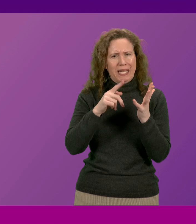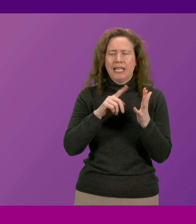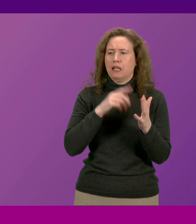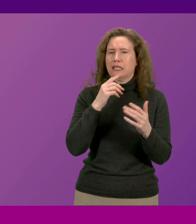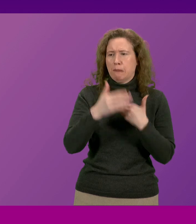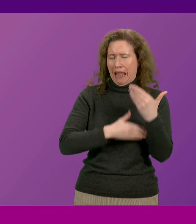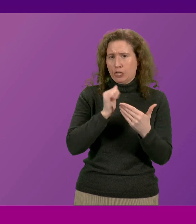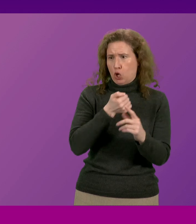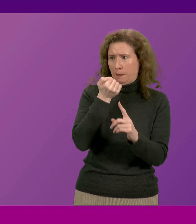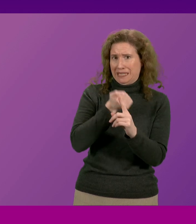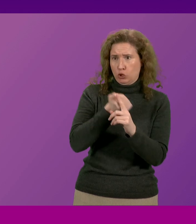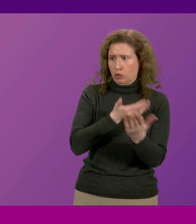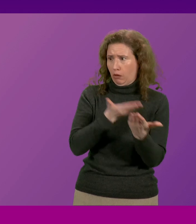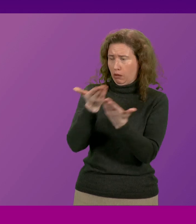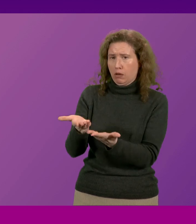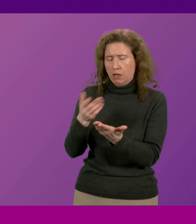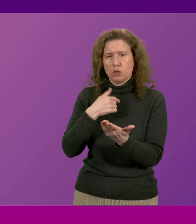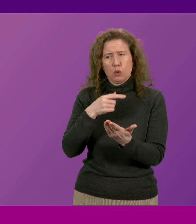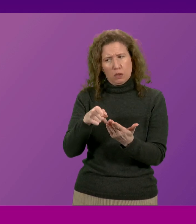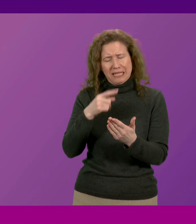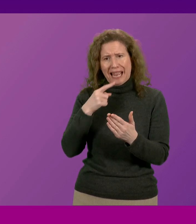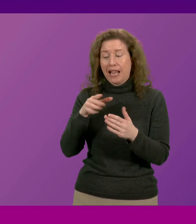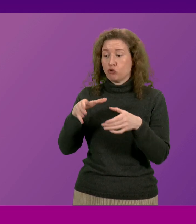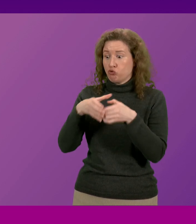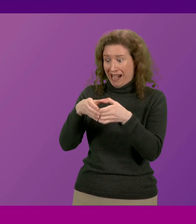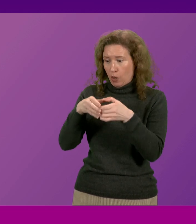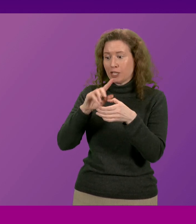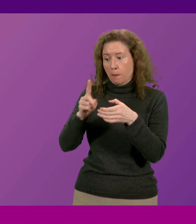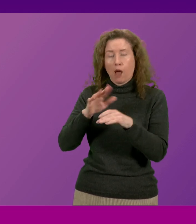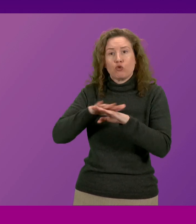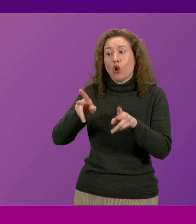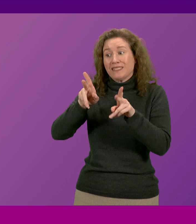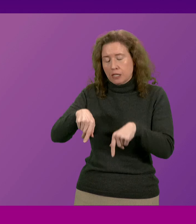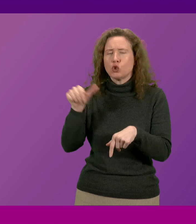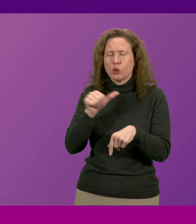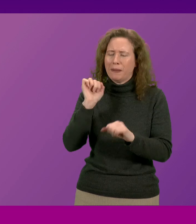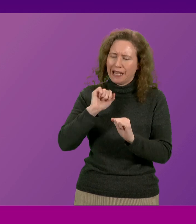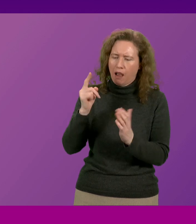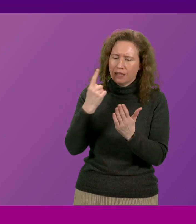presented to the Parliament to make non-fatal strangulation a stand-alone criminal offence.